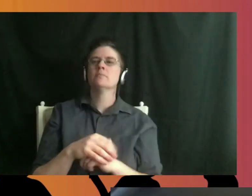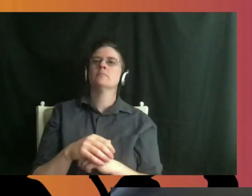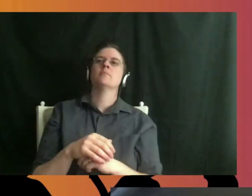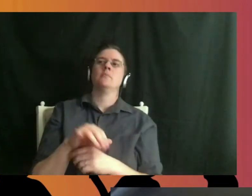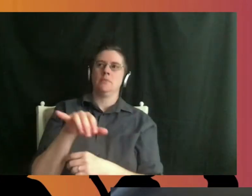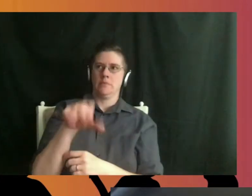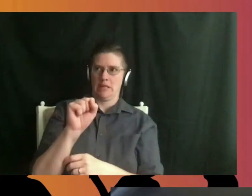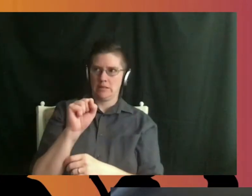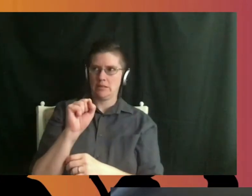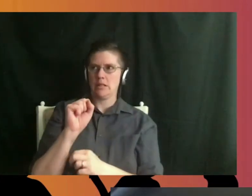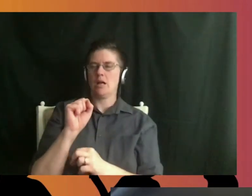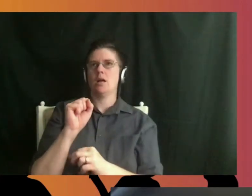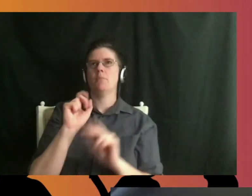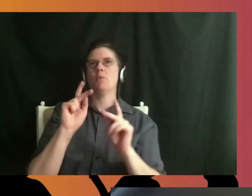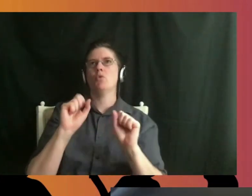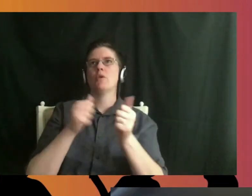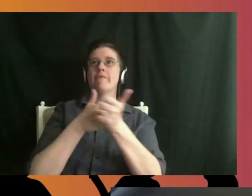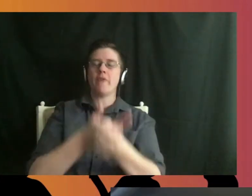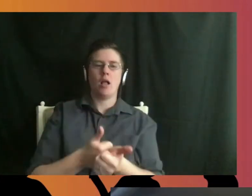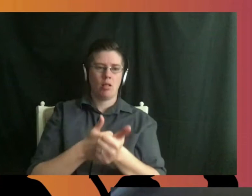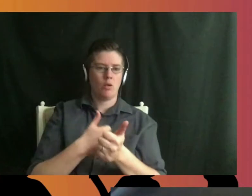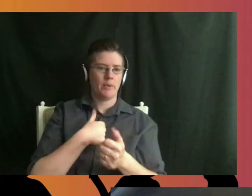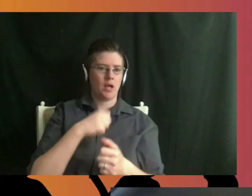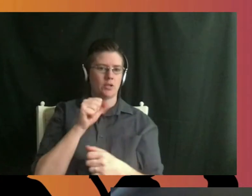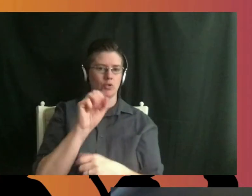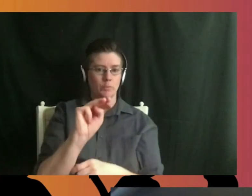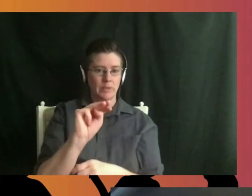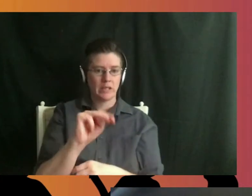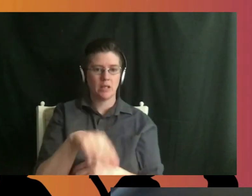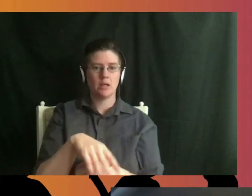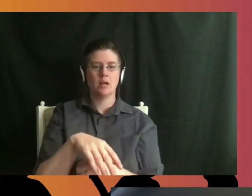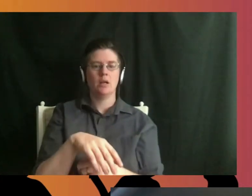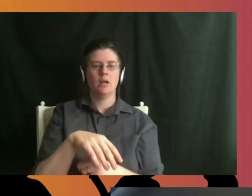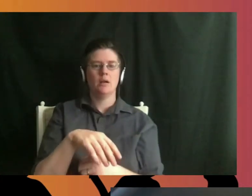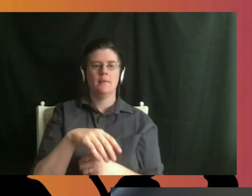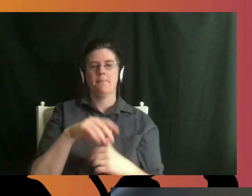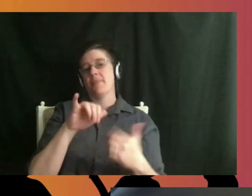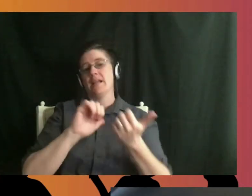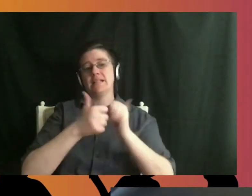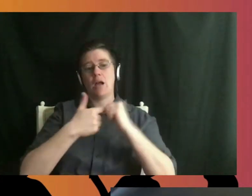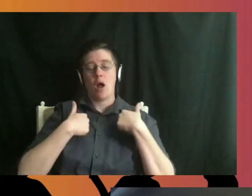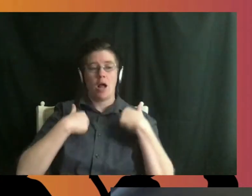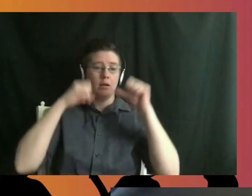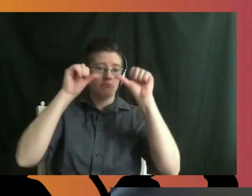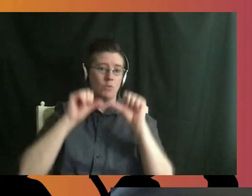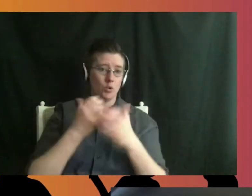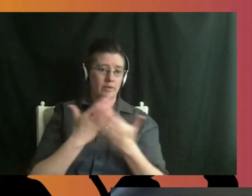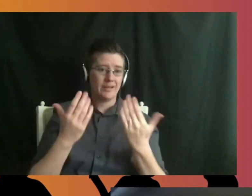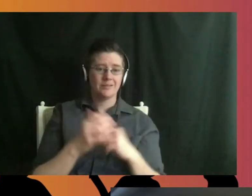me on social media to just bring up our that's how i usually post up stuff um i'm not the the only